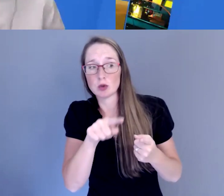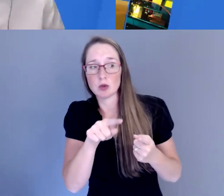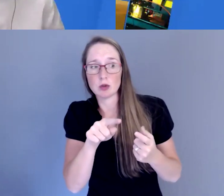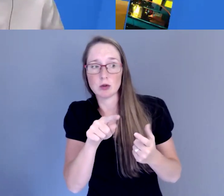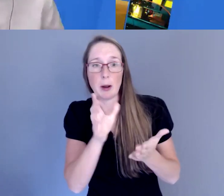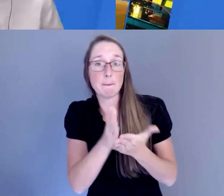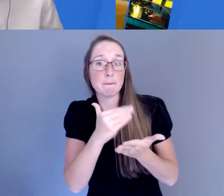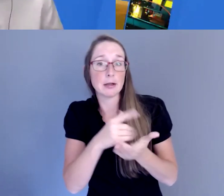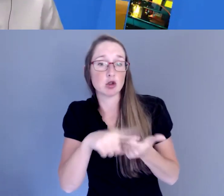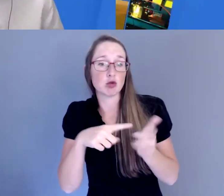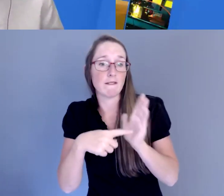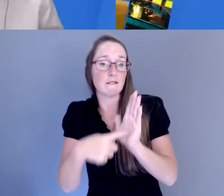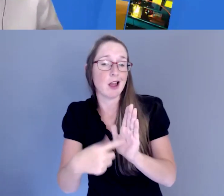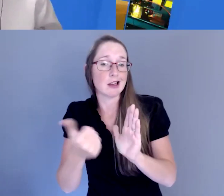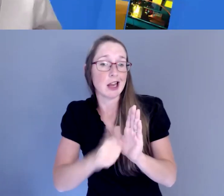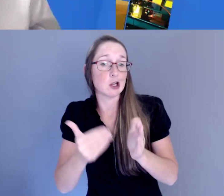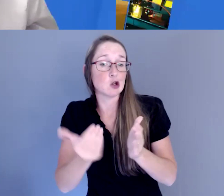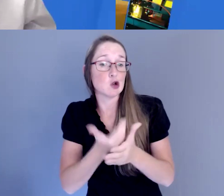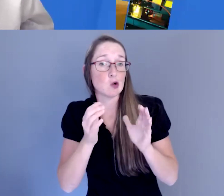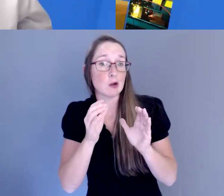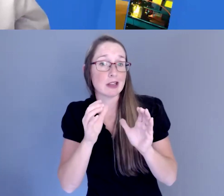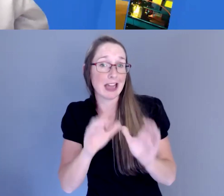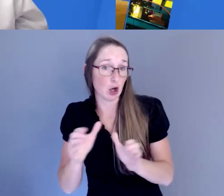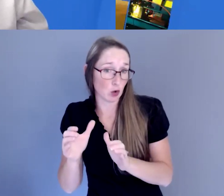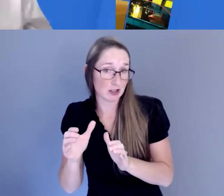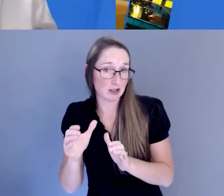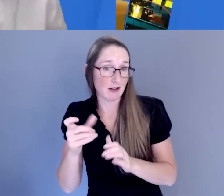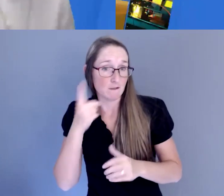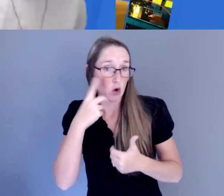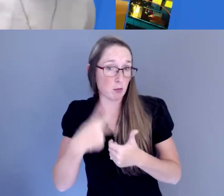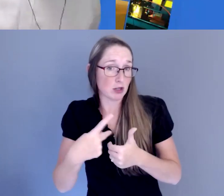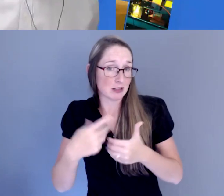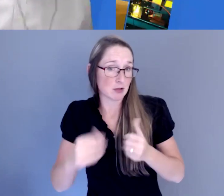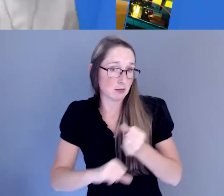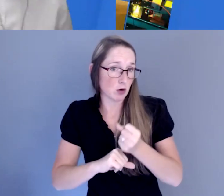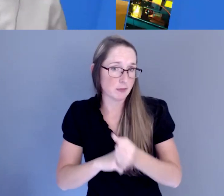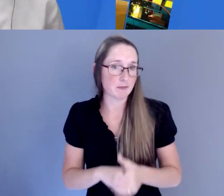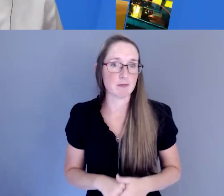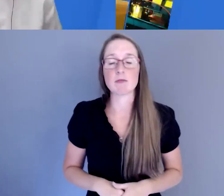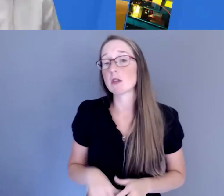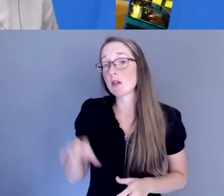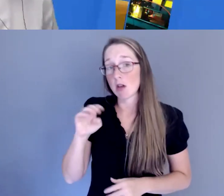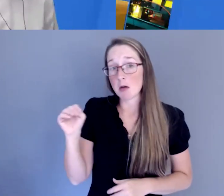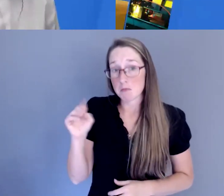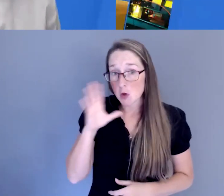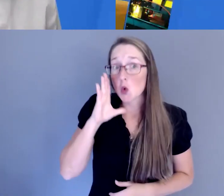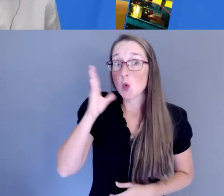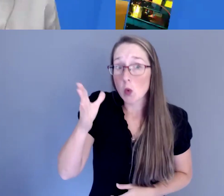reflect any new categories for participant support? Jean Feldman: There will be, but unfortunately,